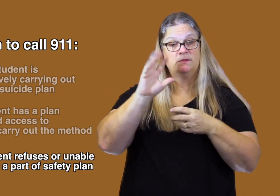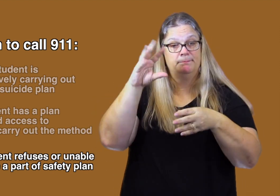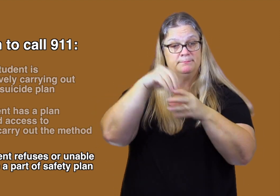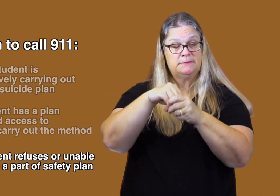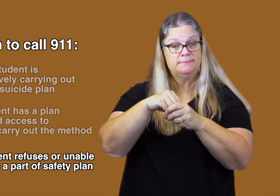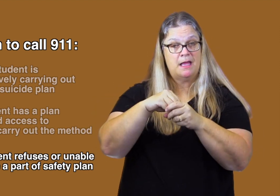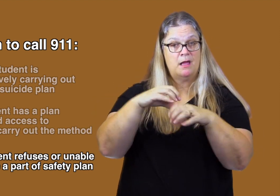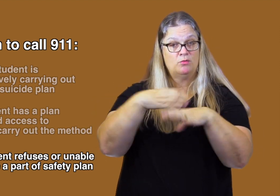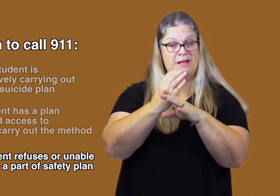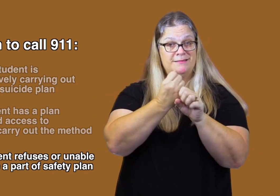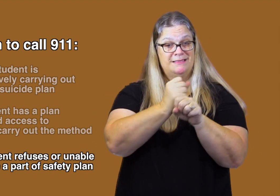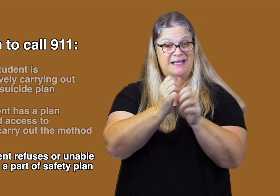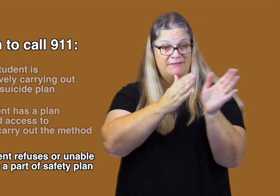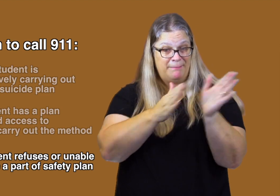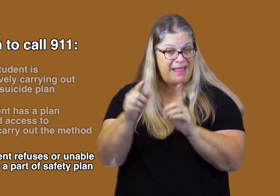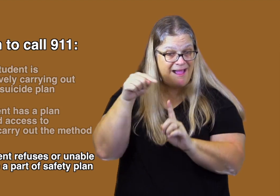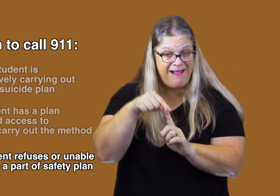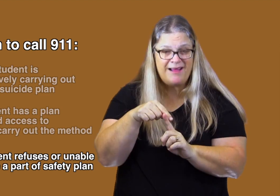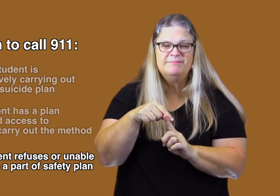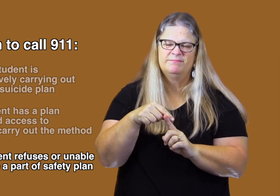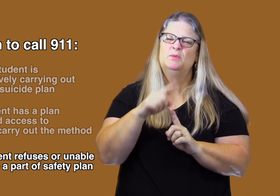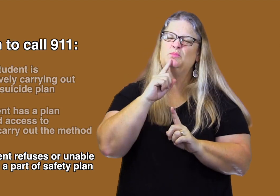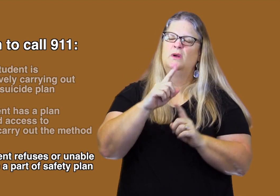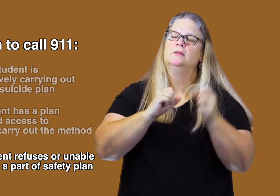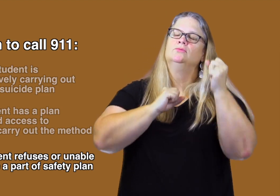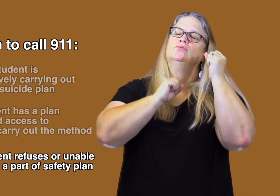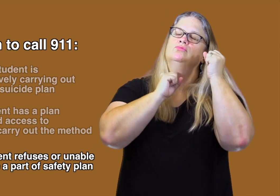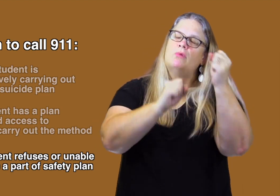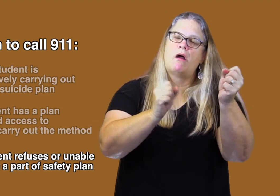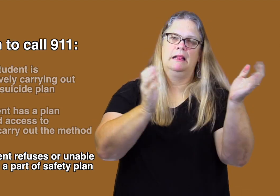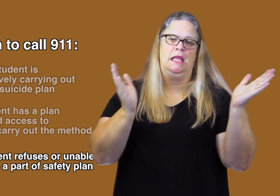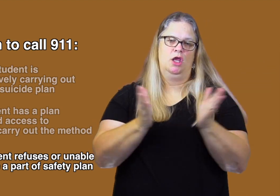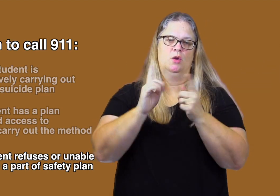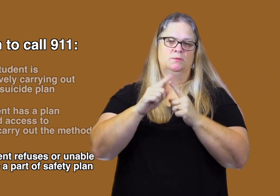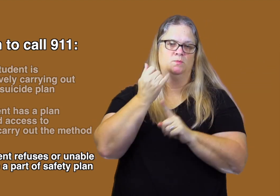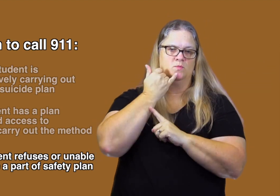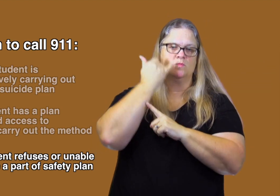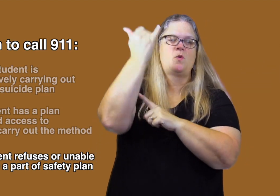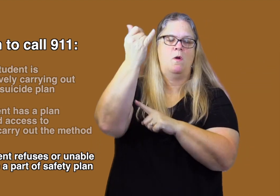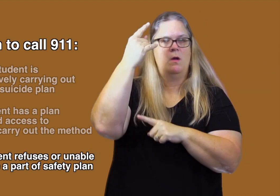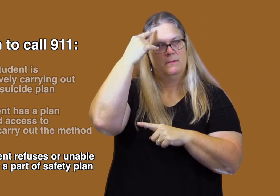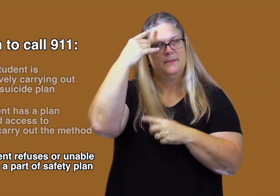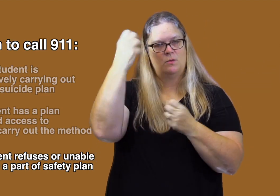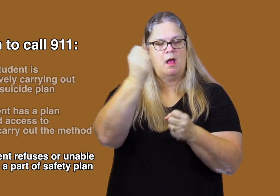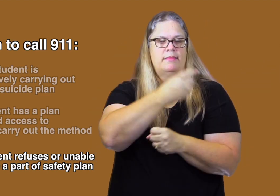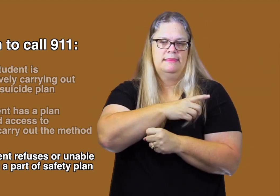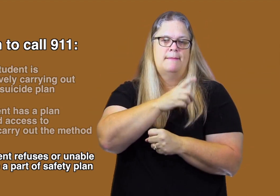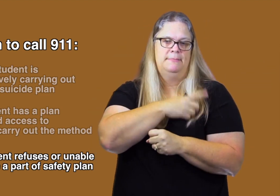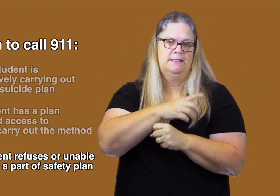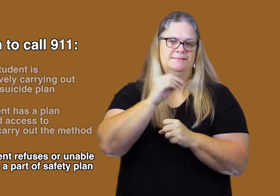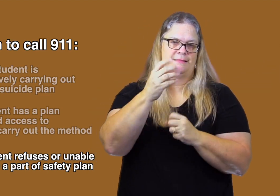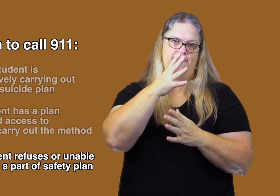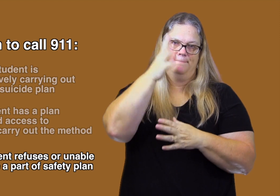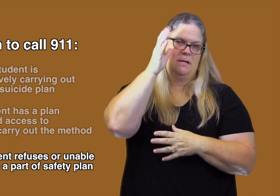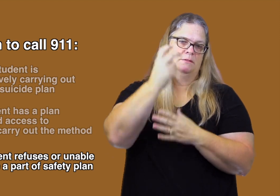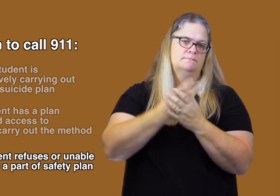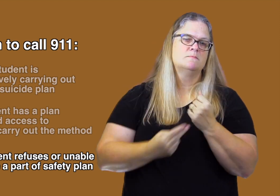or respond or be a part of the crisis safety plan. I strongly encourage you to call the mental health deputies and parents both.